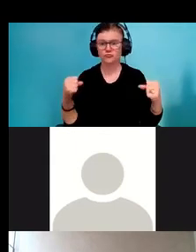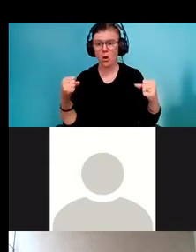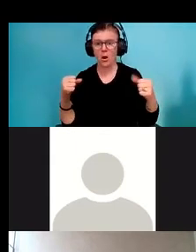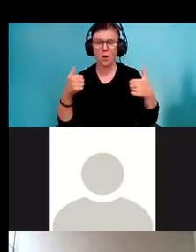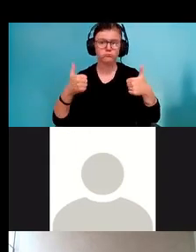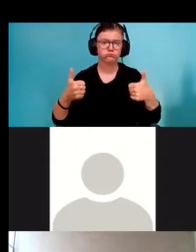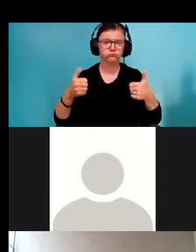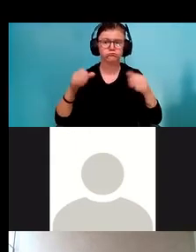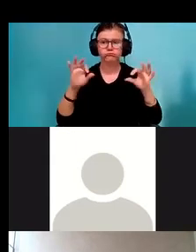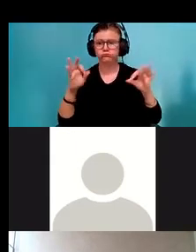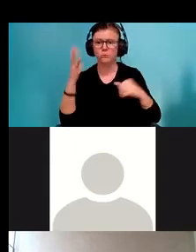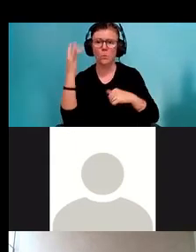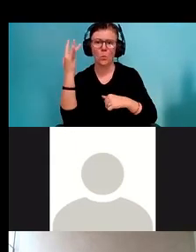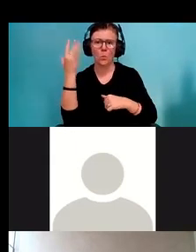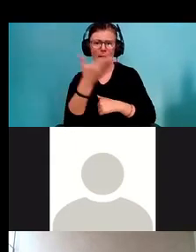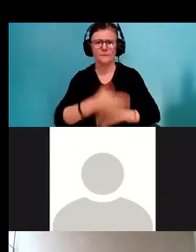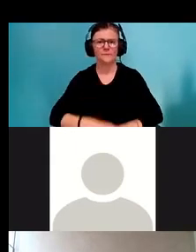Why did we choose to share with you today?